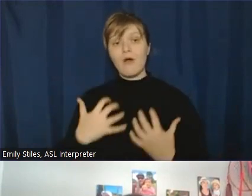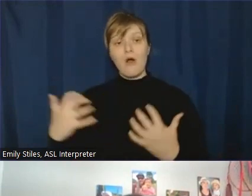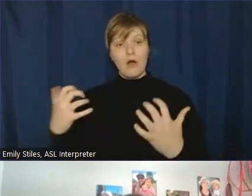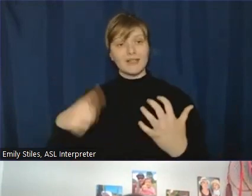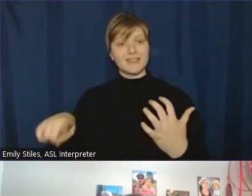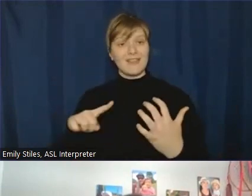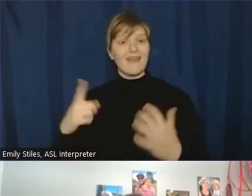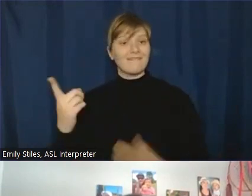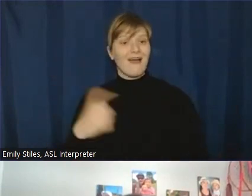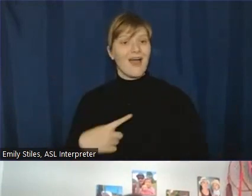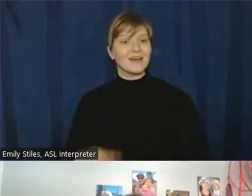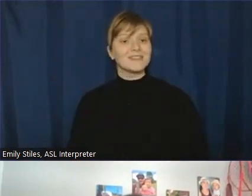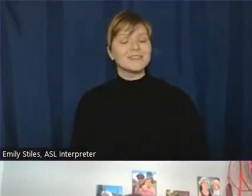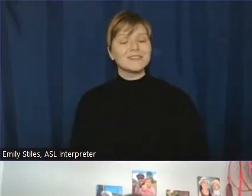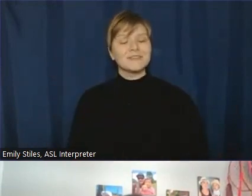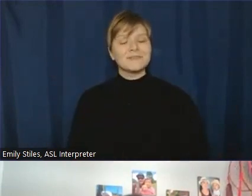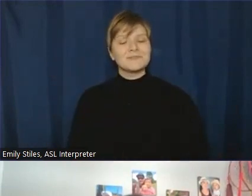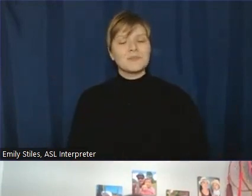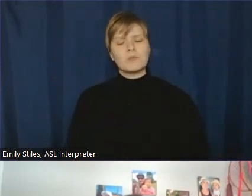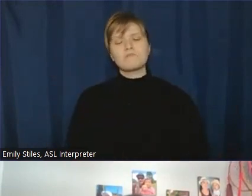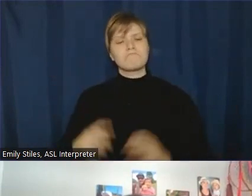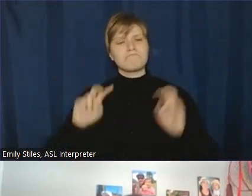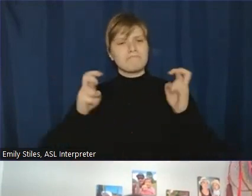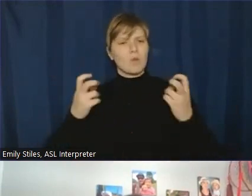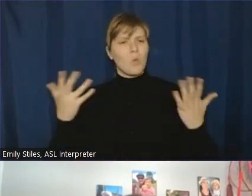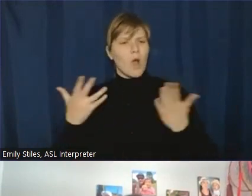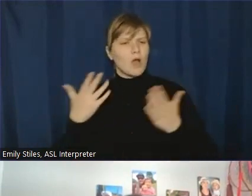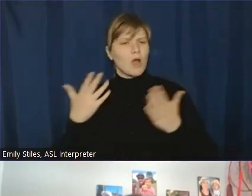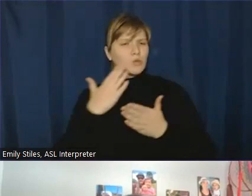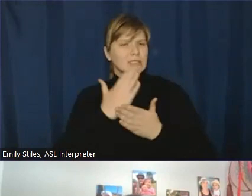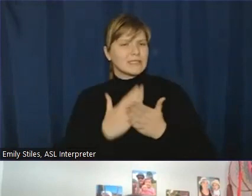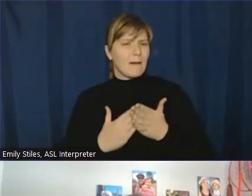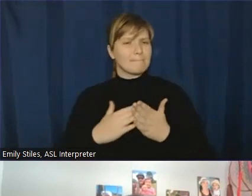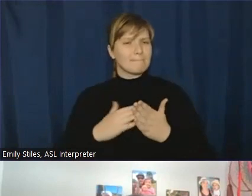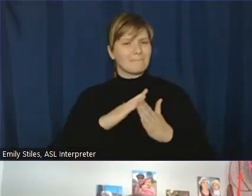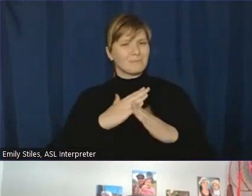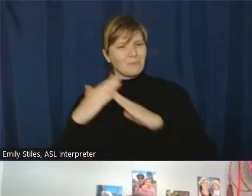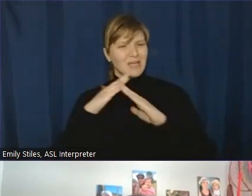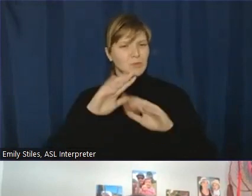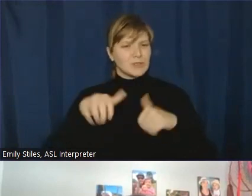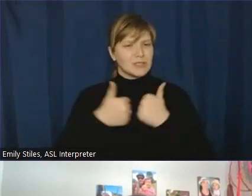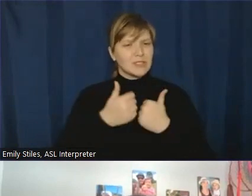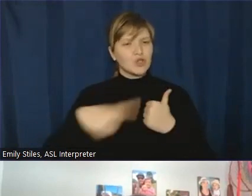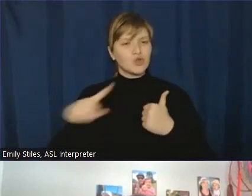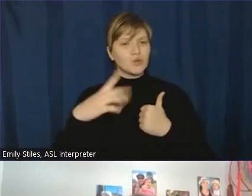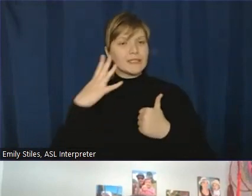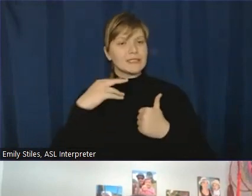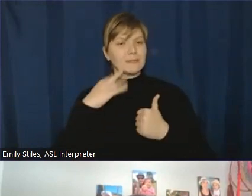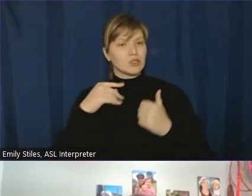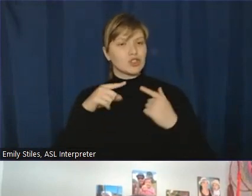"What are some of the barriers you faced in the process?" Maybe we could go ahead and start with